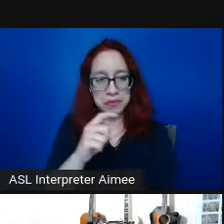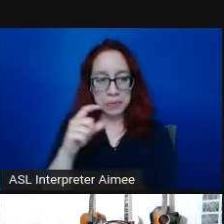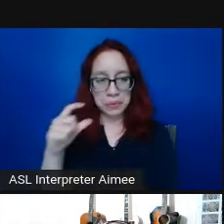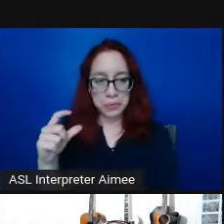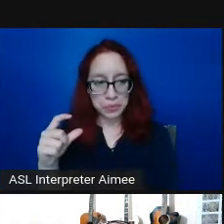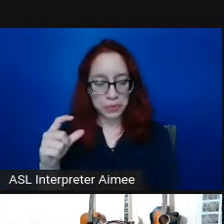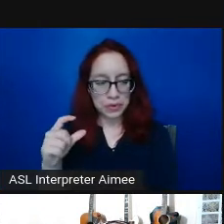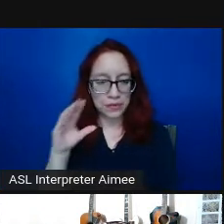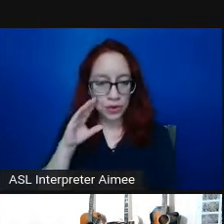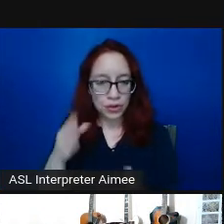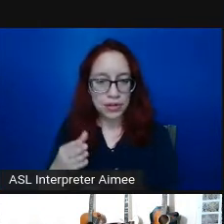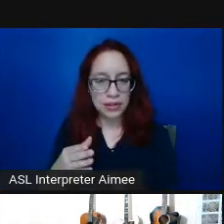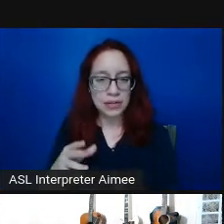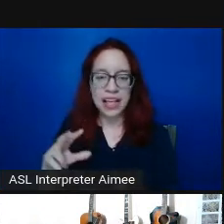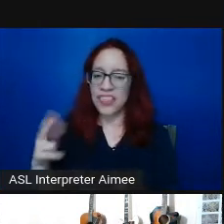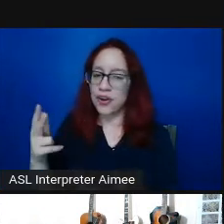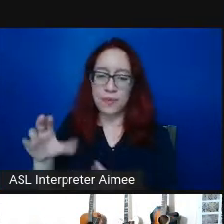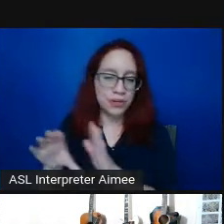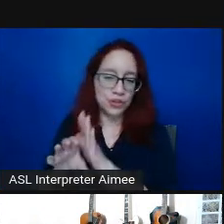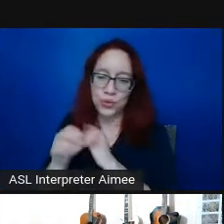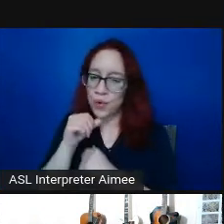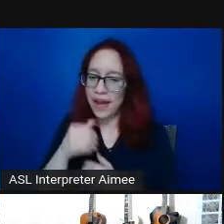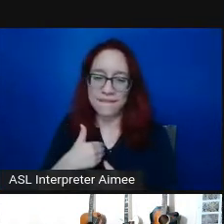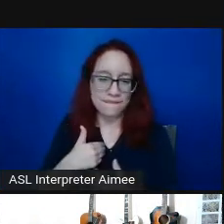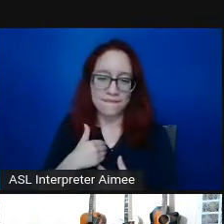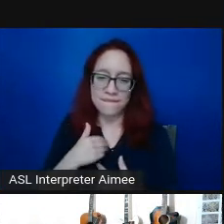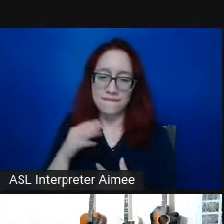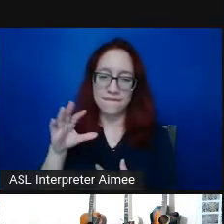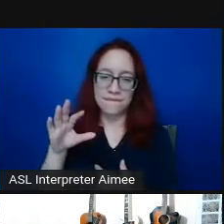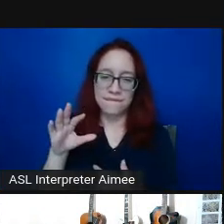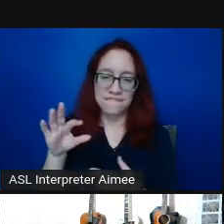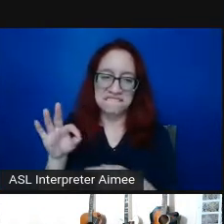The third image doesn't have any functionality attached to it.